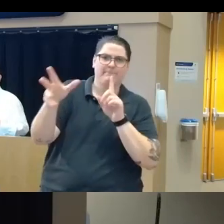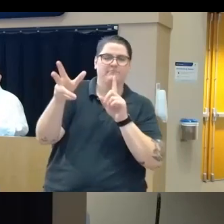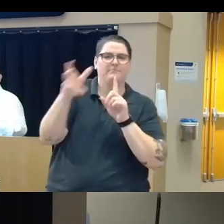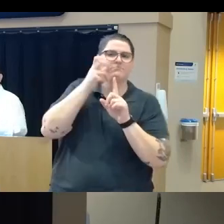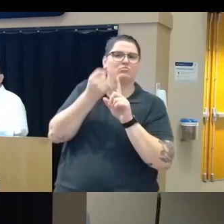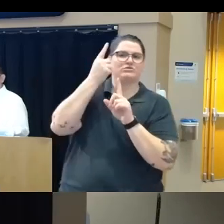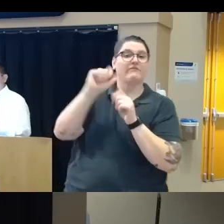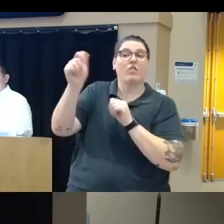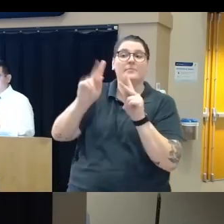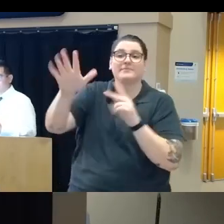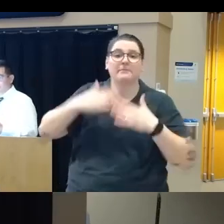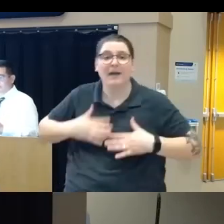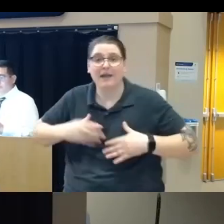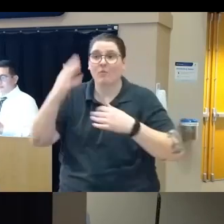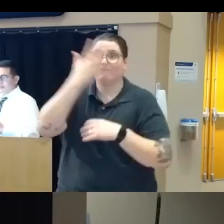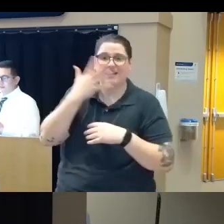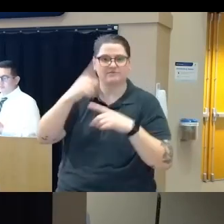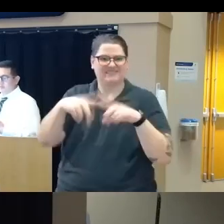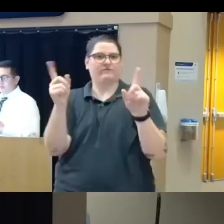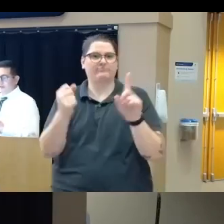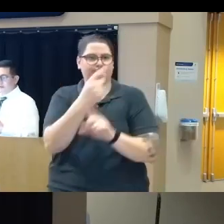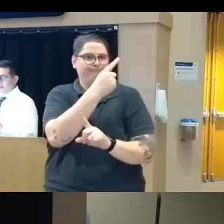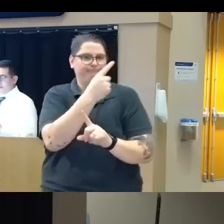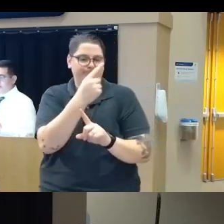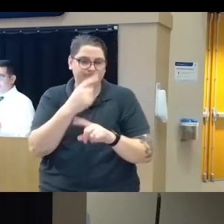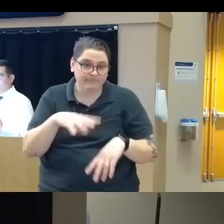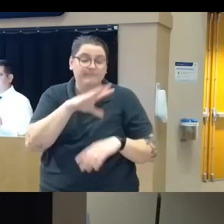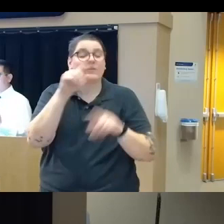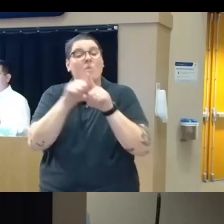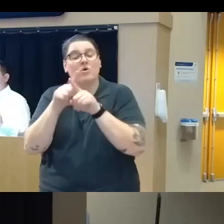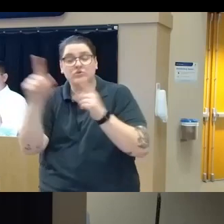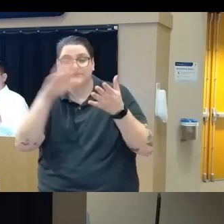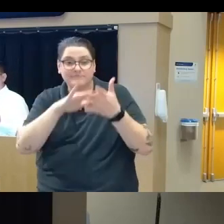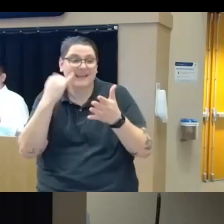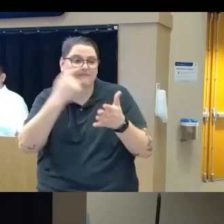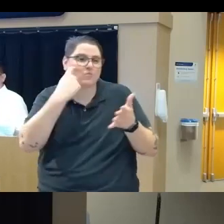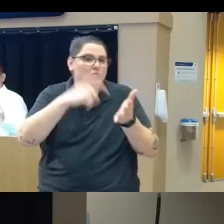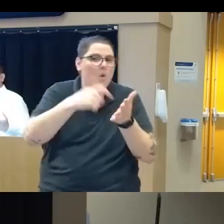uh face or body for example and whether they had any they noticed any movement in an object that